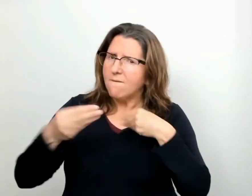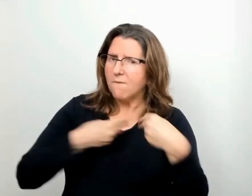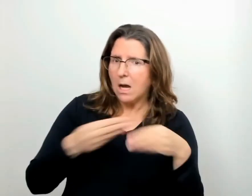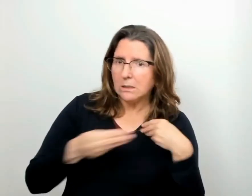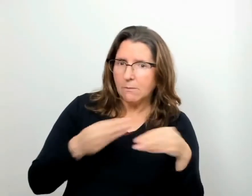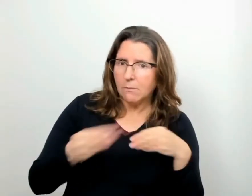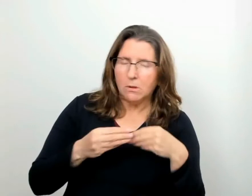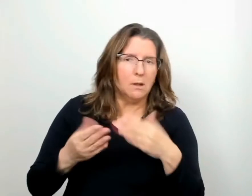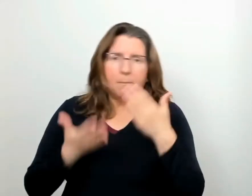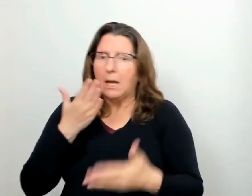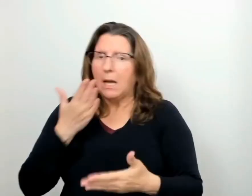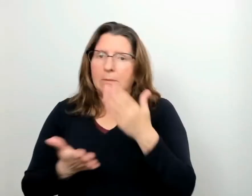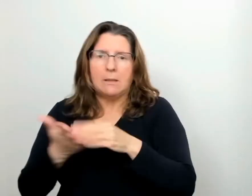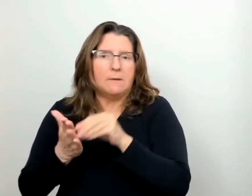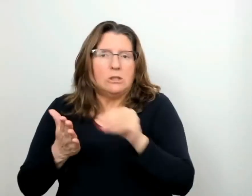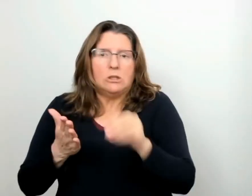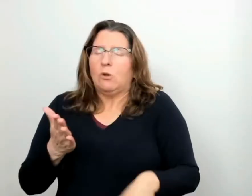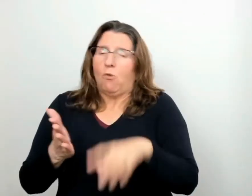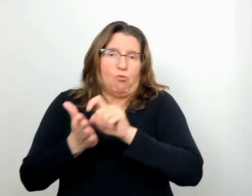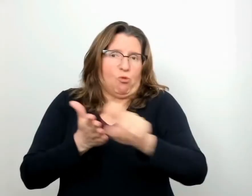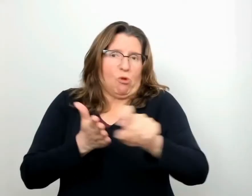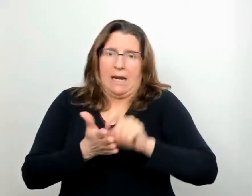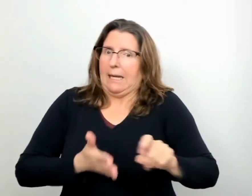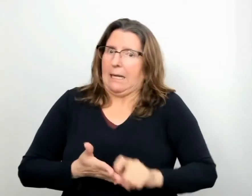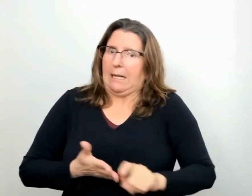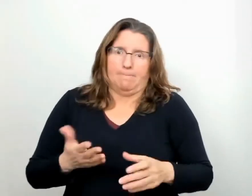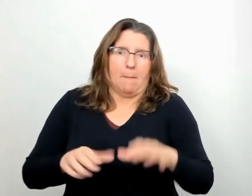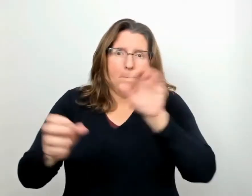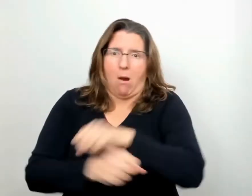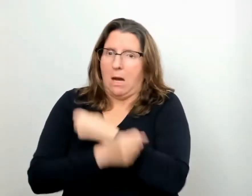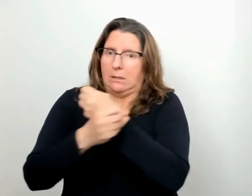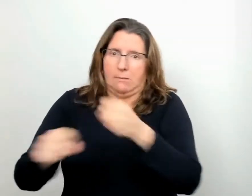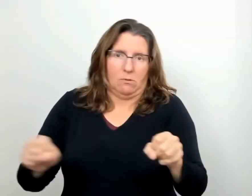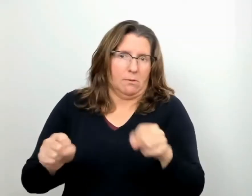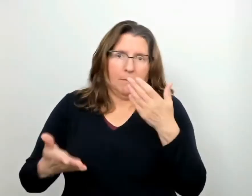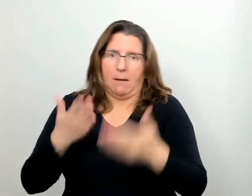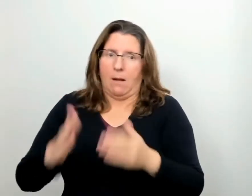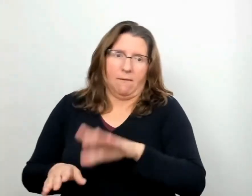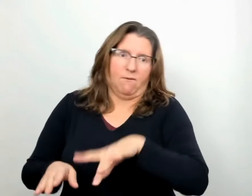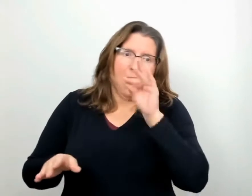Consider products, if it isimpossible for a student to write,